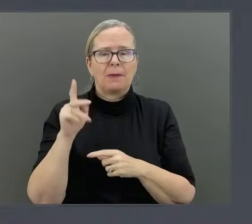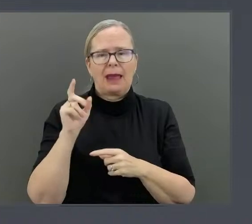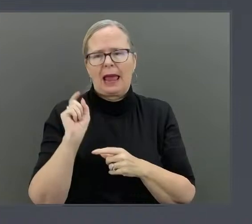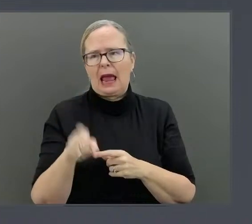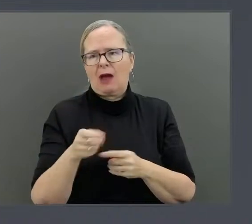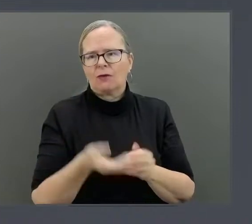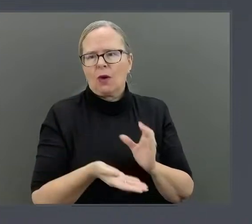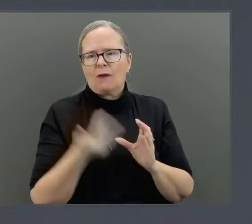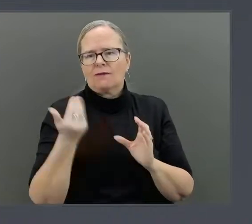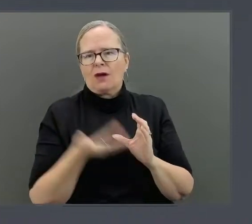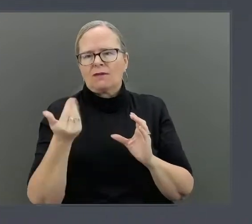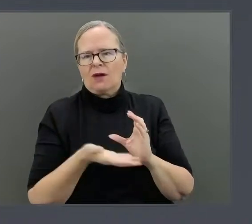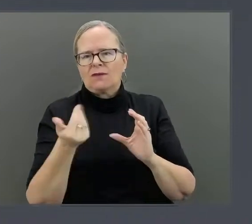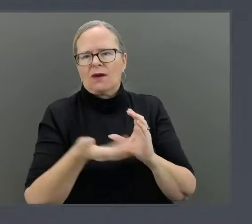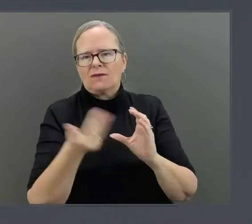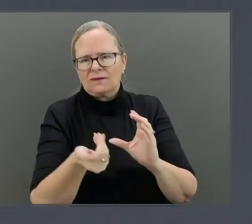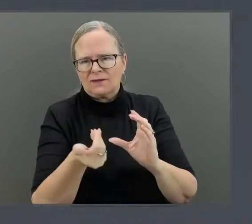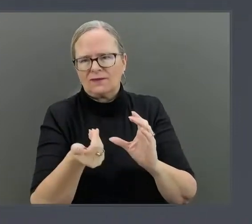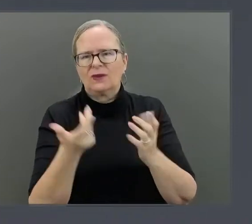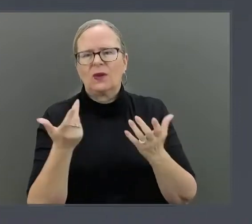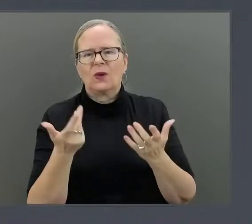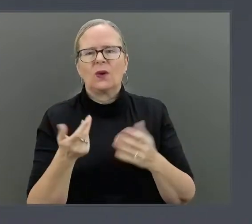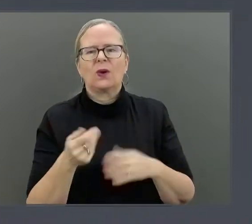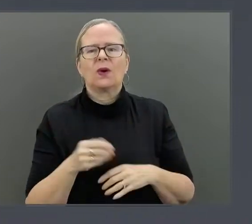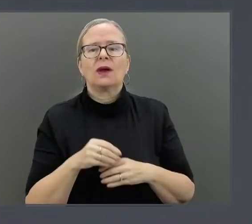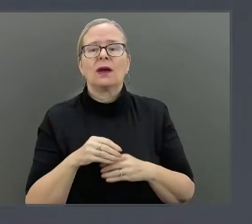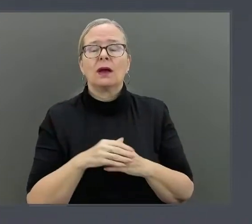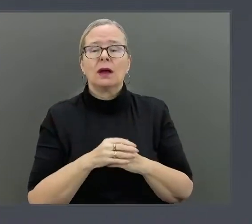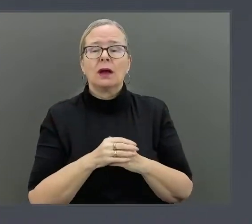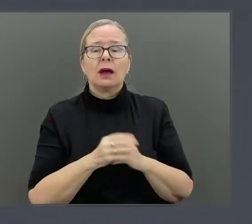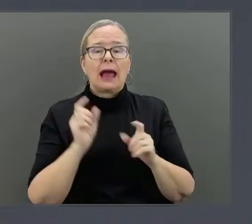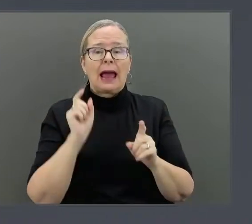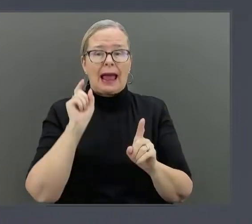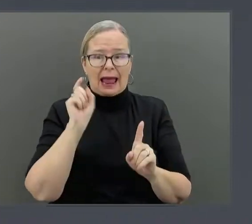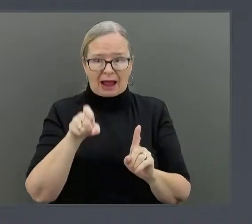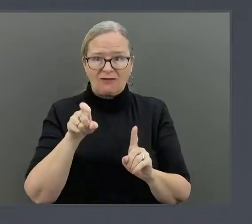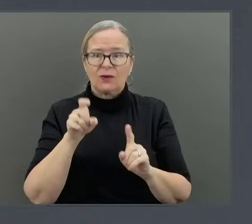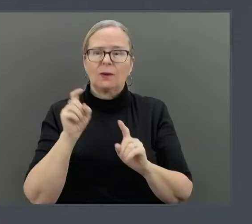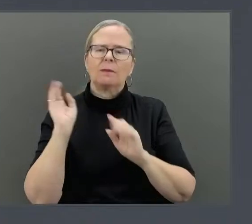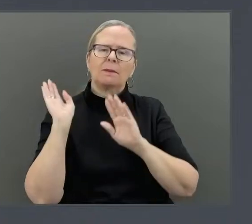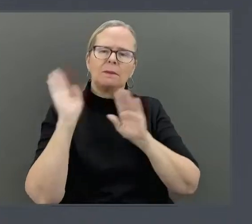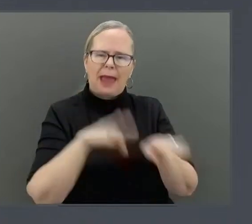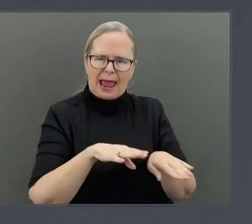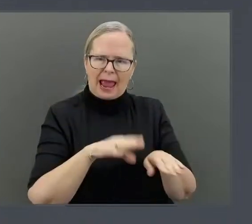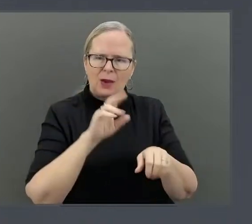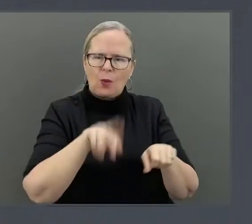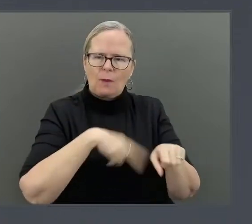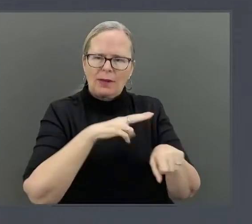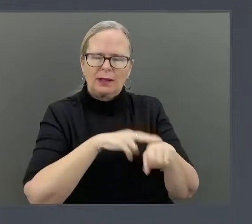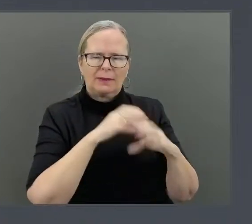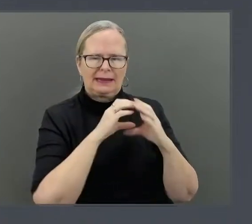had made will need to be reset to regular Crews will be out doing that work and as we learn more